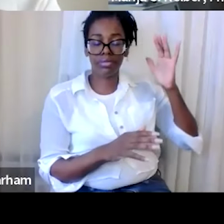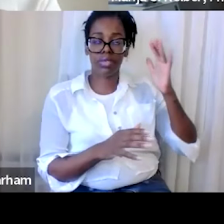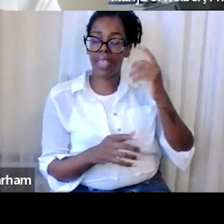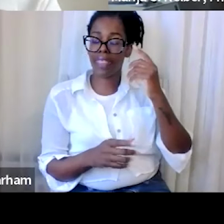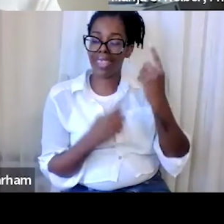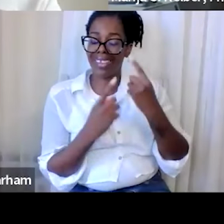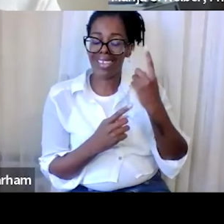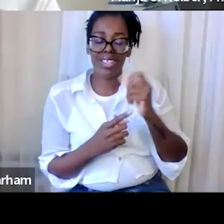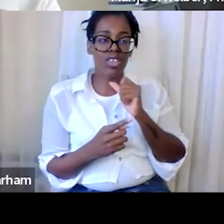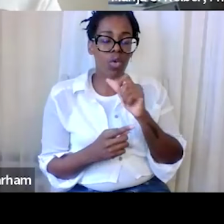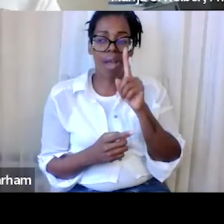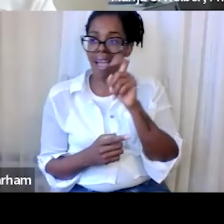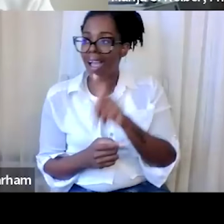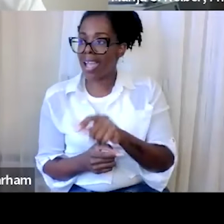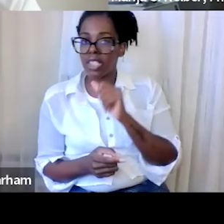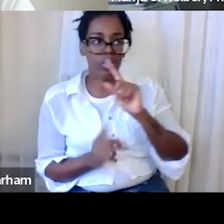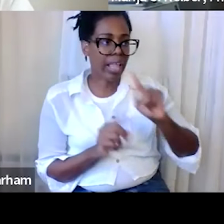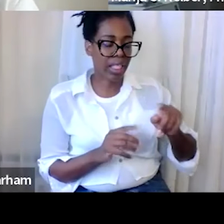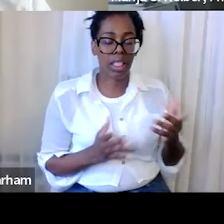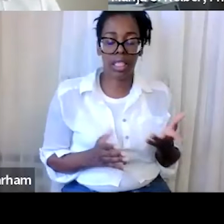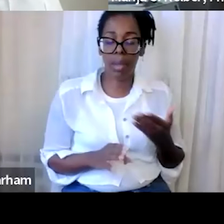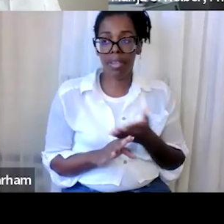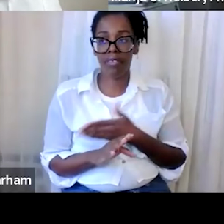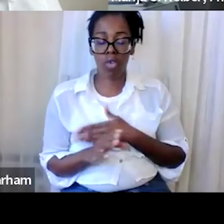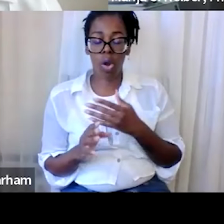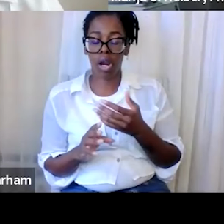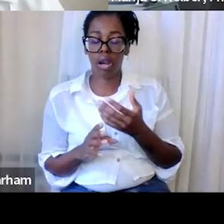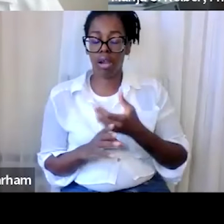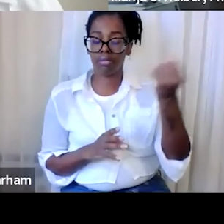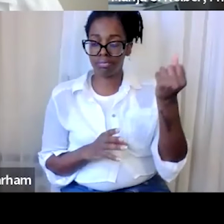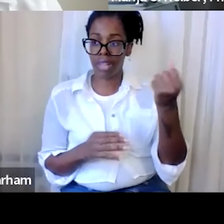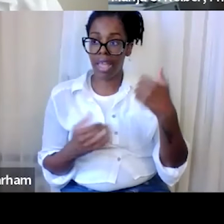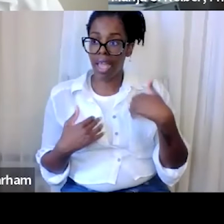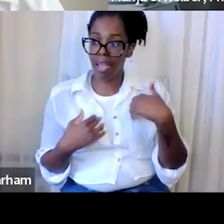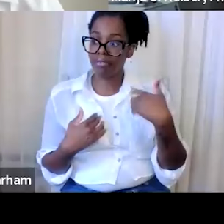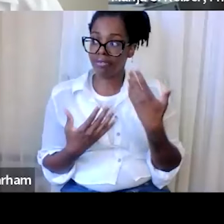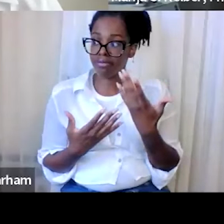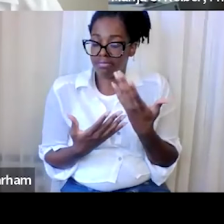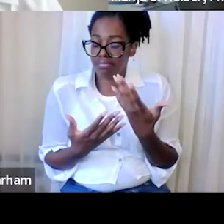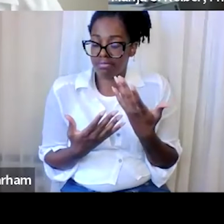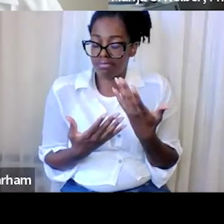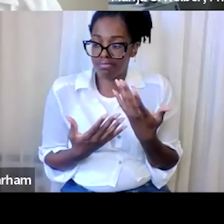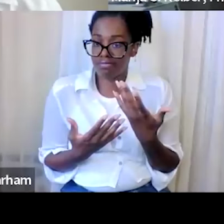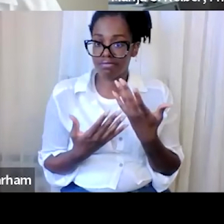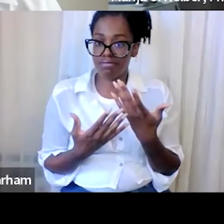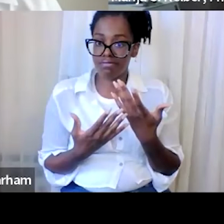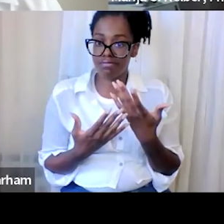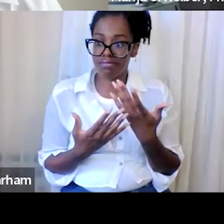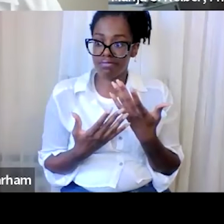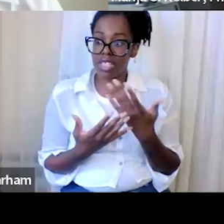under don't ask, don't tell before that was repealed have characterization discharge that may not be eligible for some services, right?